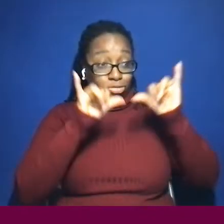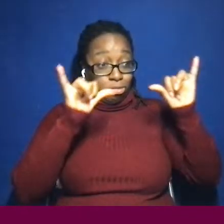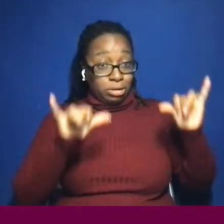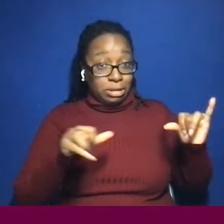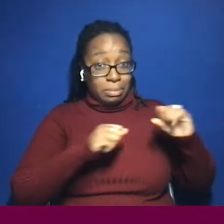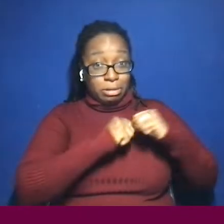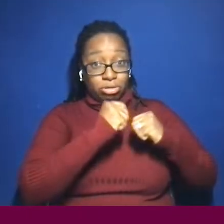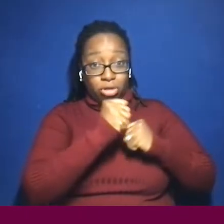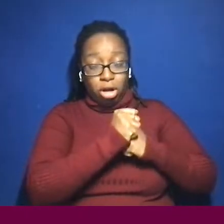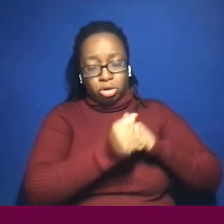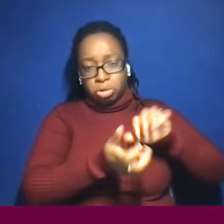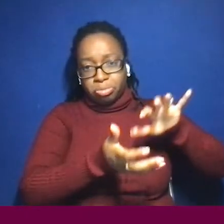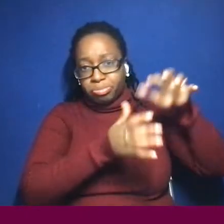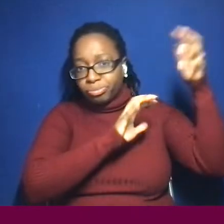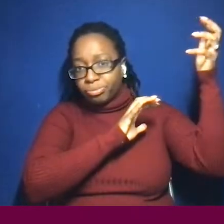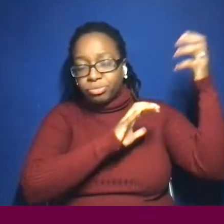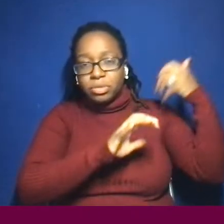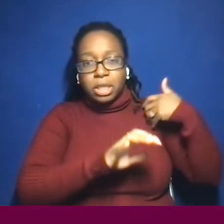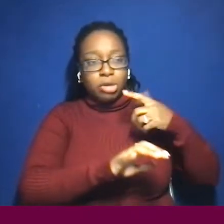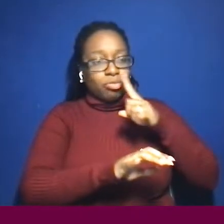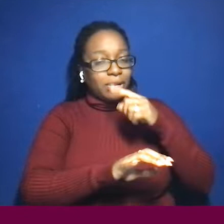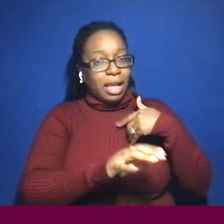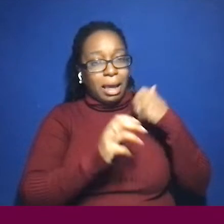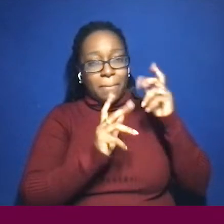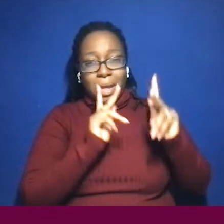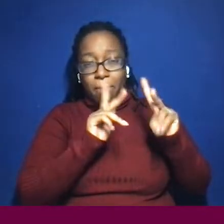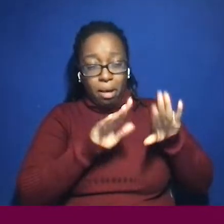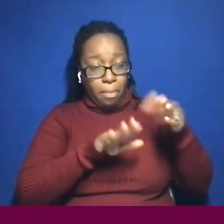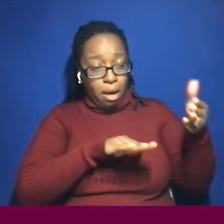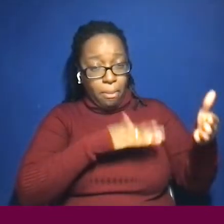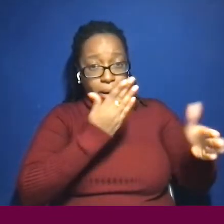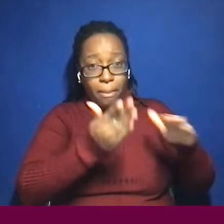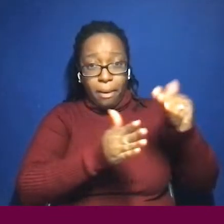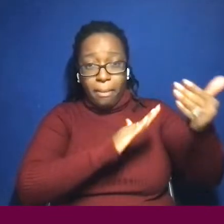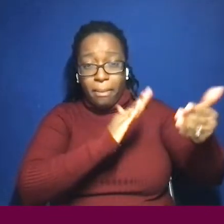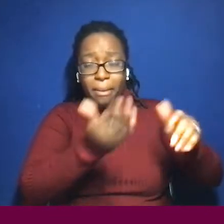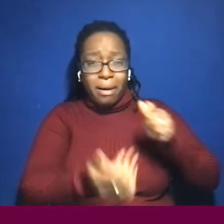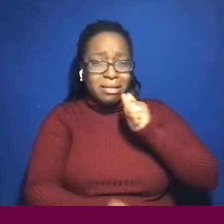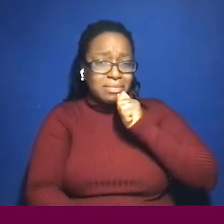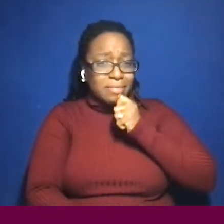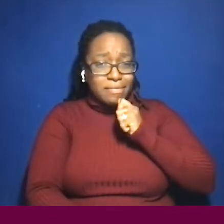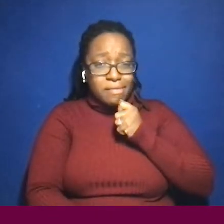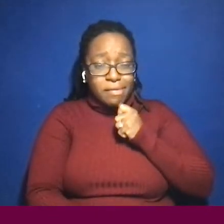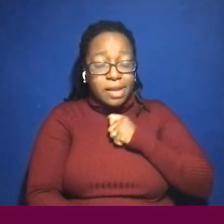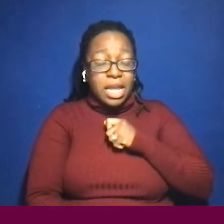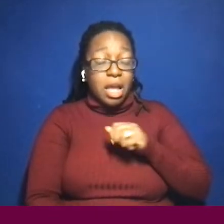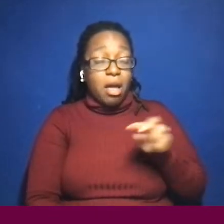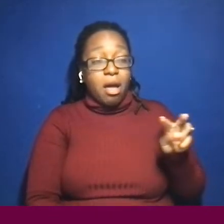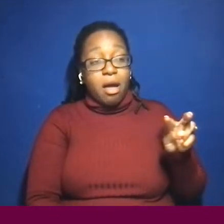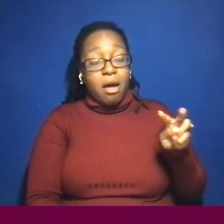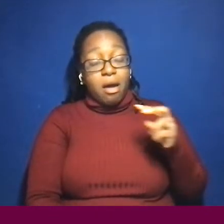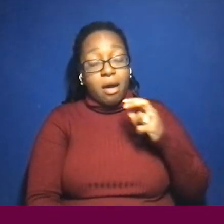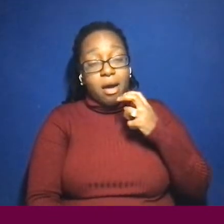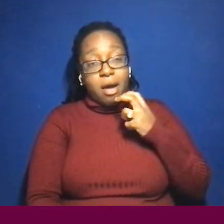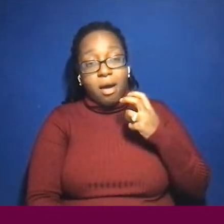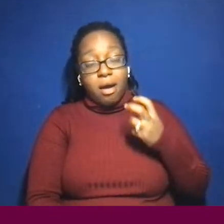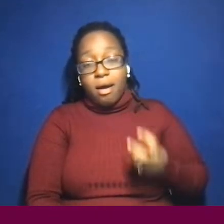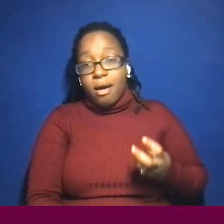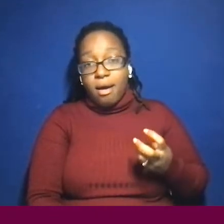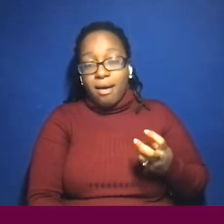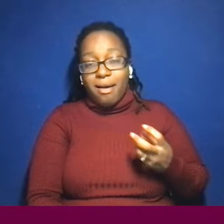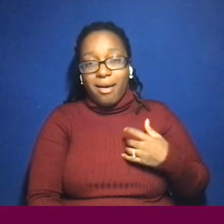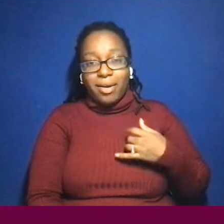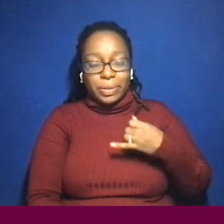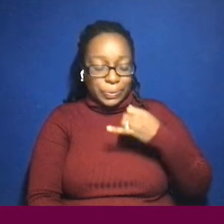the immense suffering and death toll that resulted, it was very striking and jarring